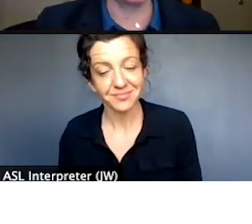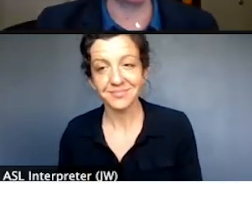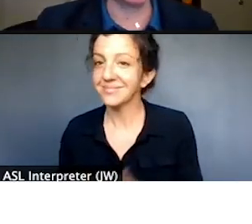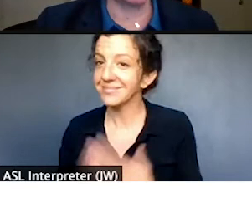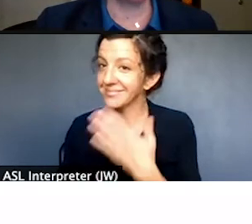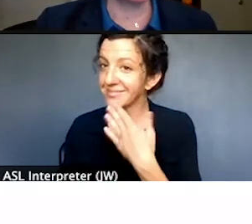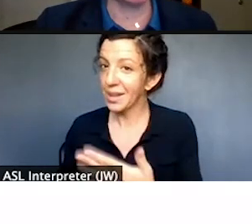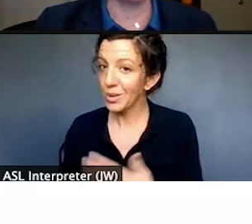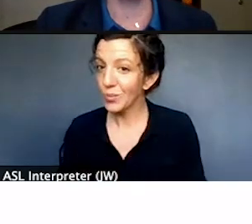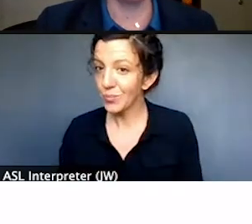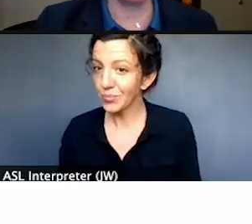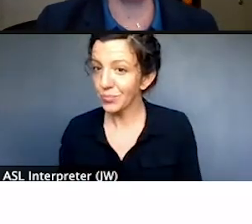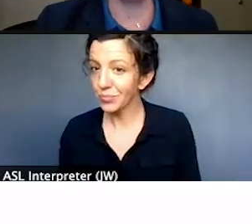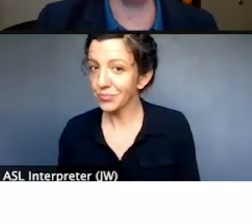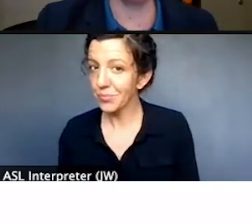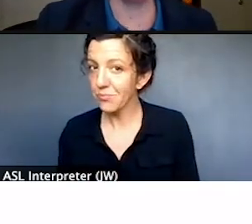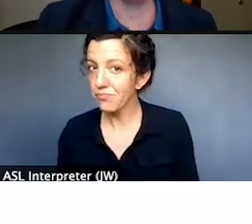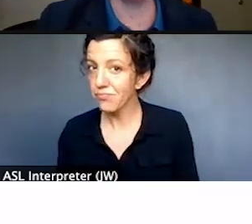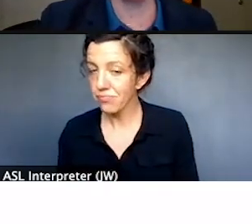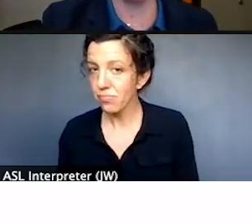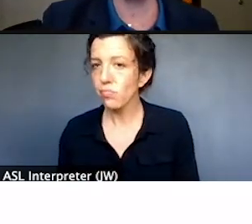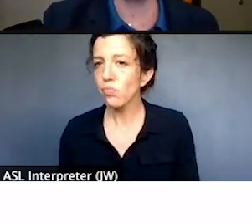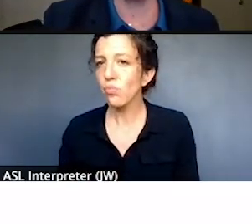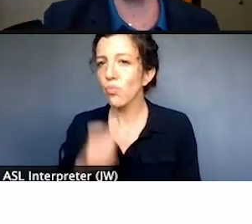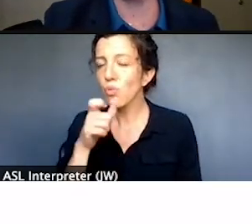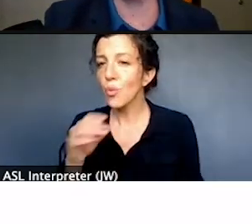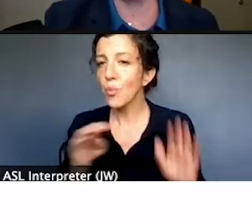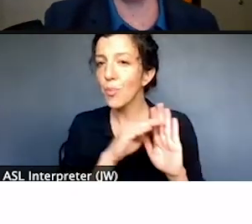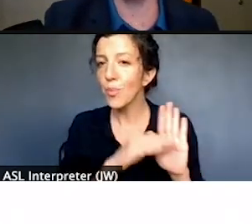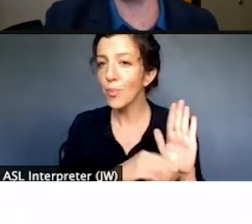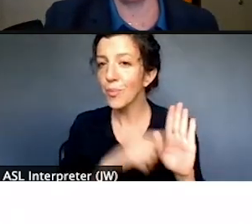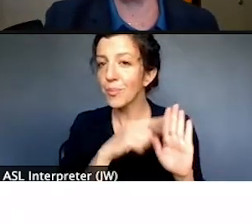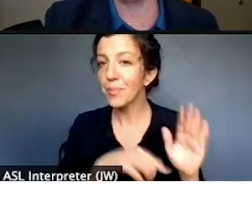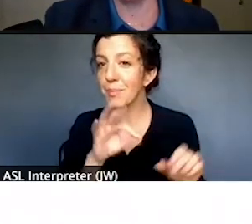And then we have just smaller amounts from individuals and the nurses and the Democratic Party.